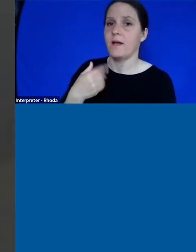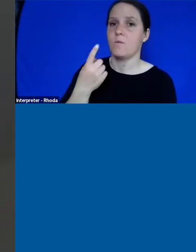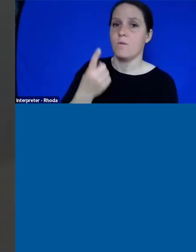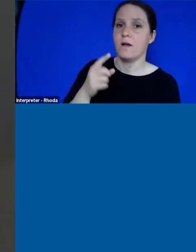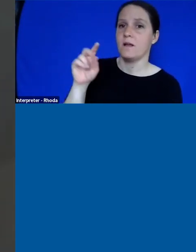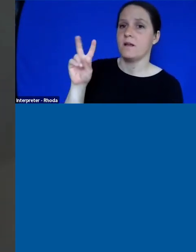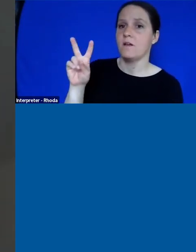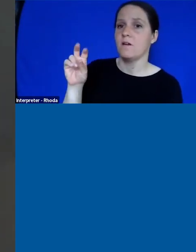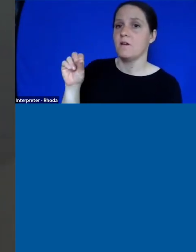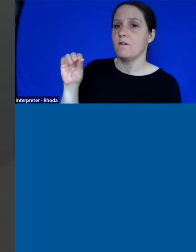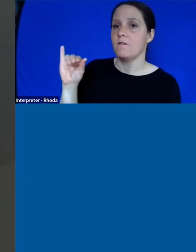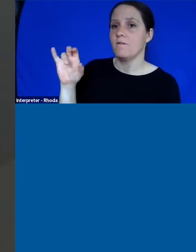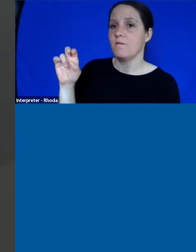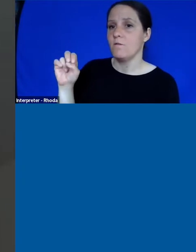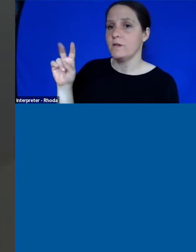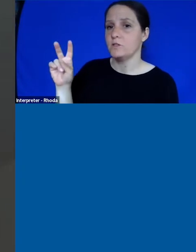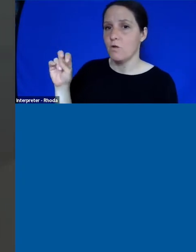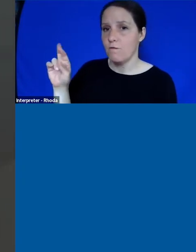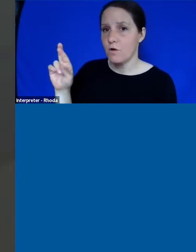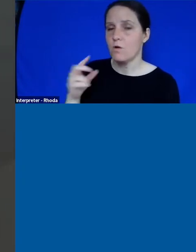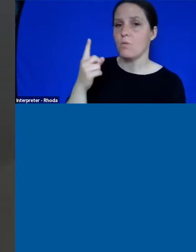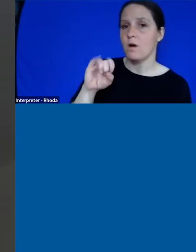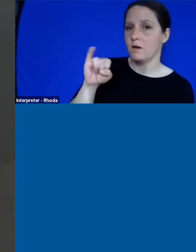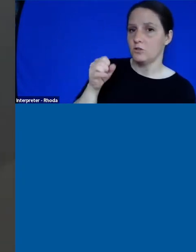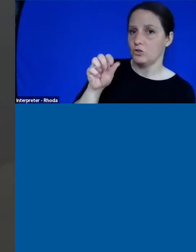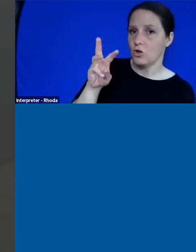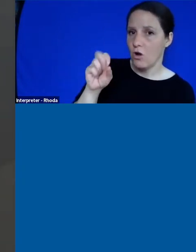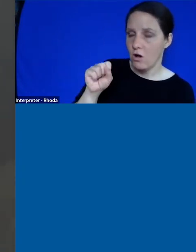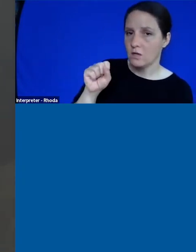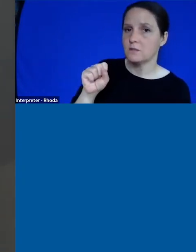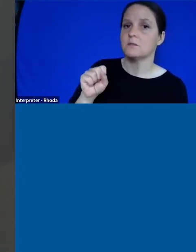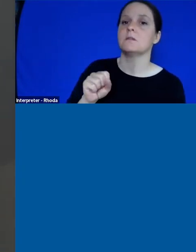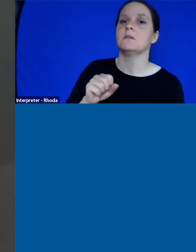And I think we had two NVDA users. So we did test with everything we could.